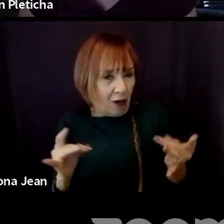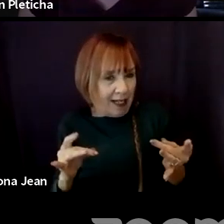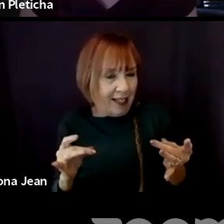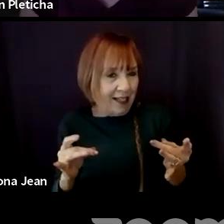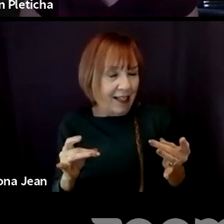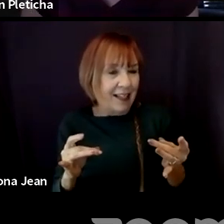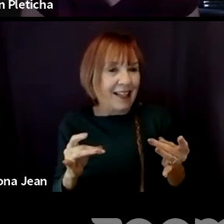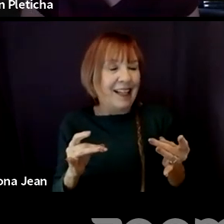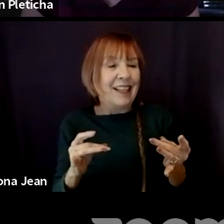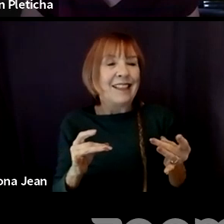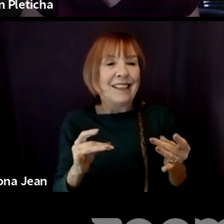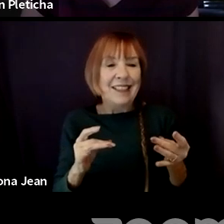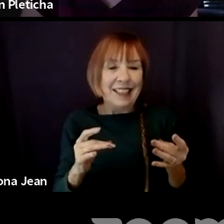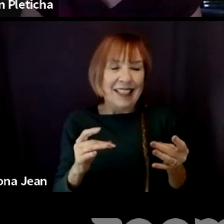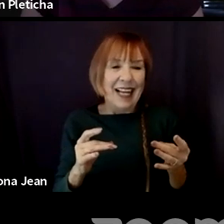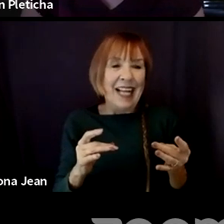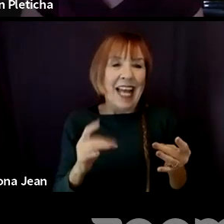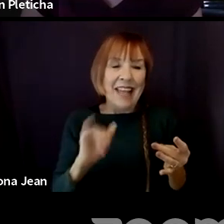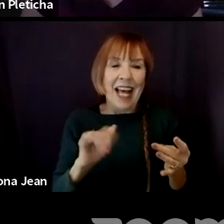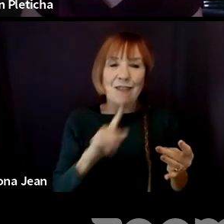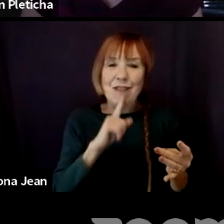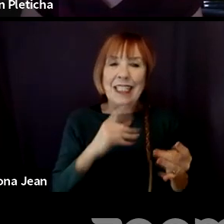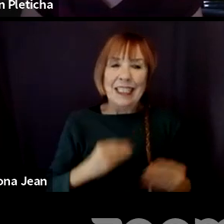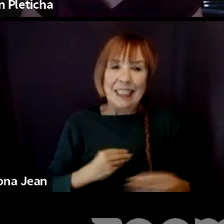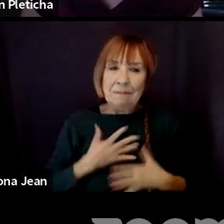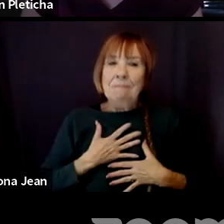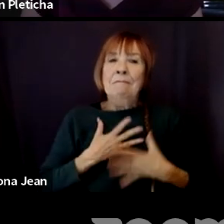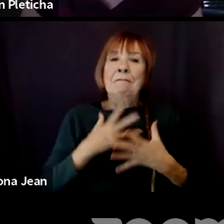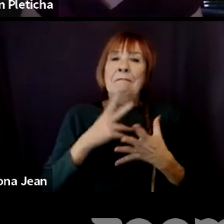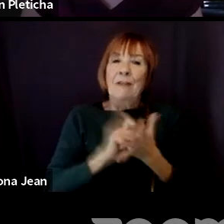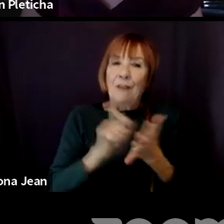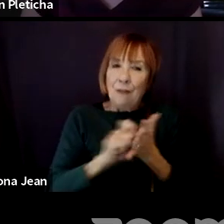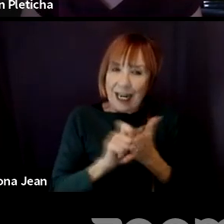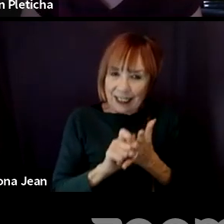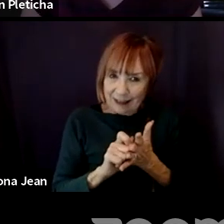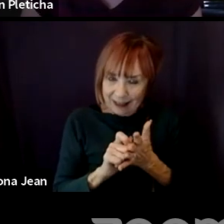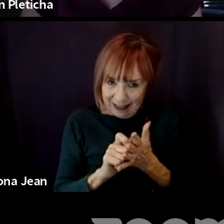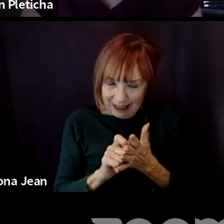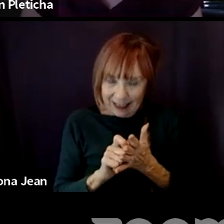the thrill of writing, but sometimes our imagination can take us out of our depth.